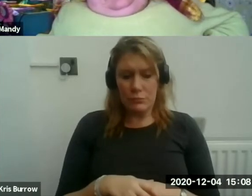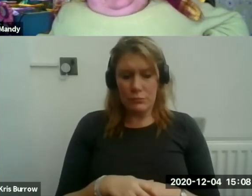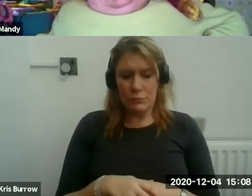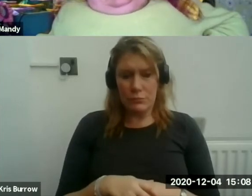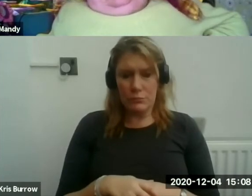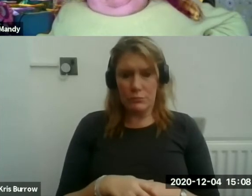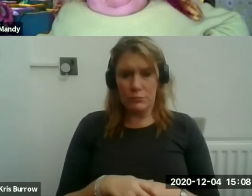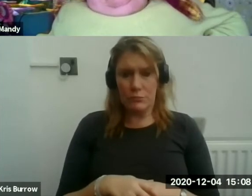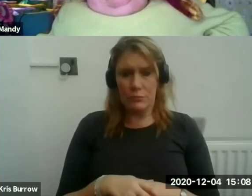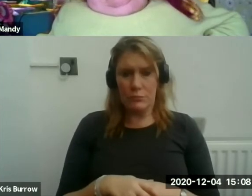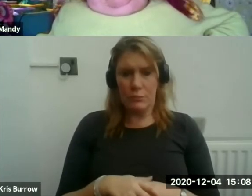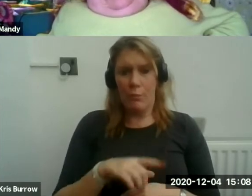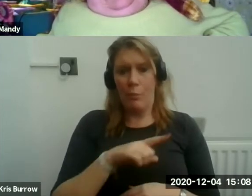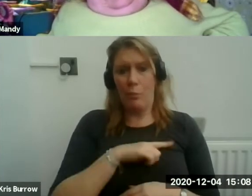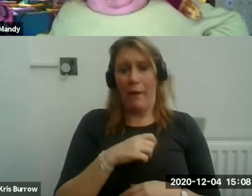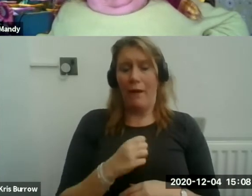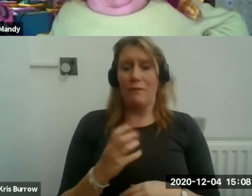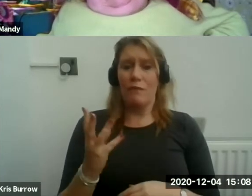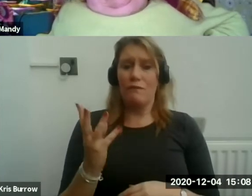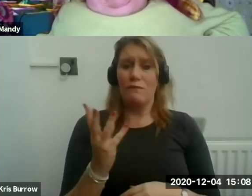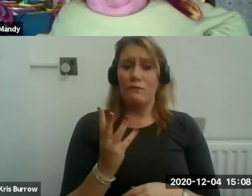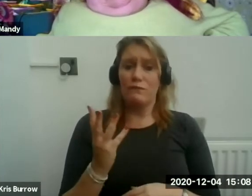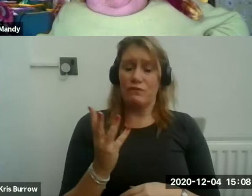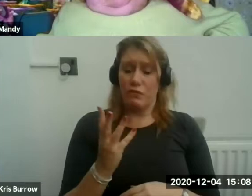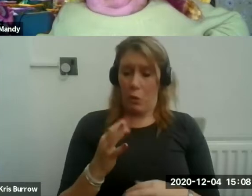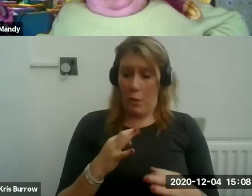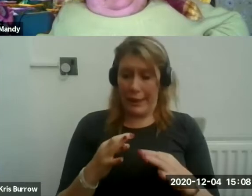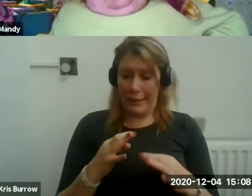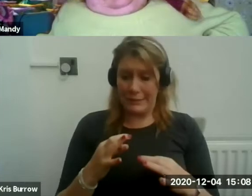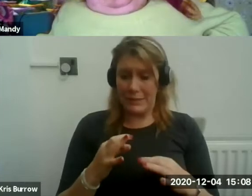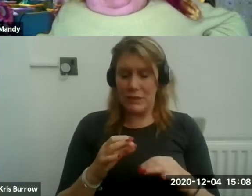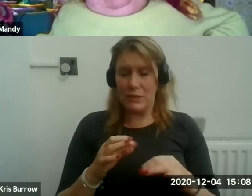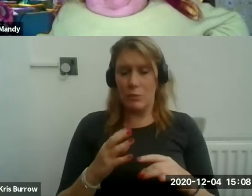actors portraying four characters, the